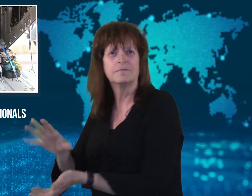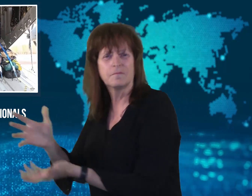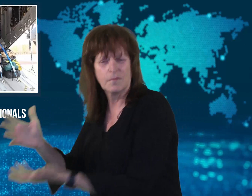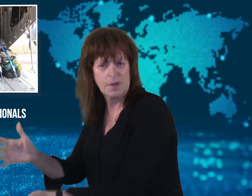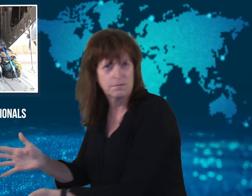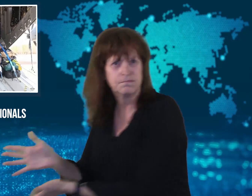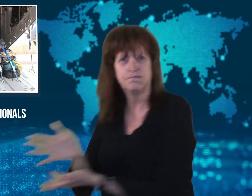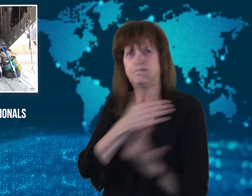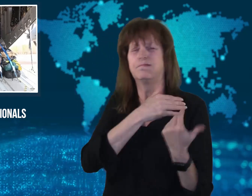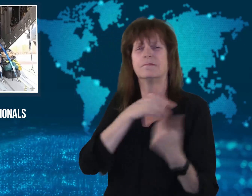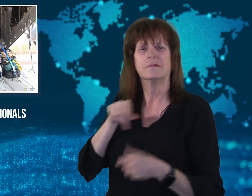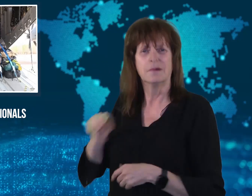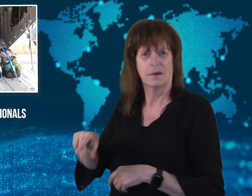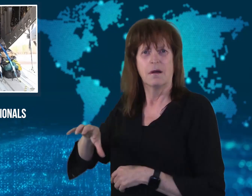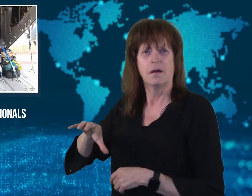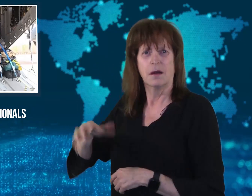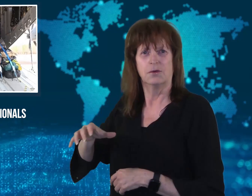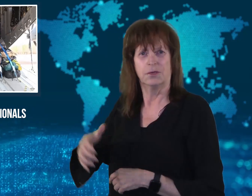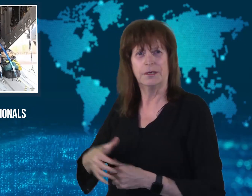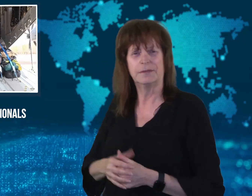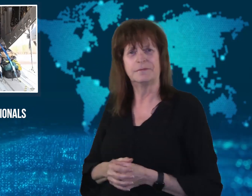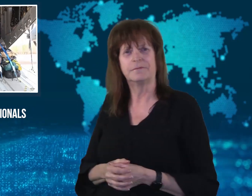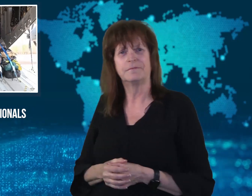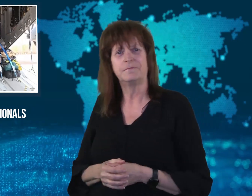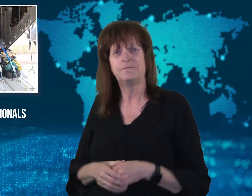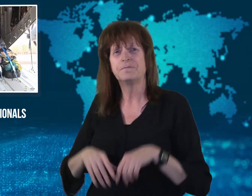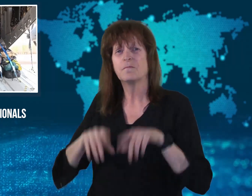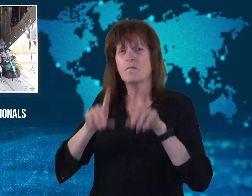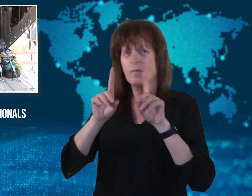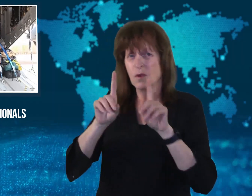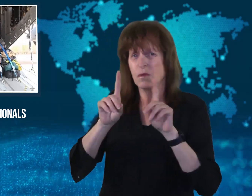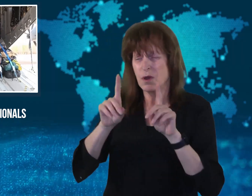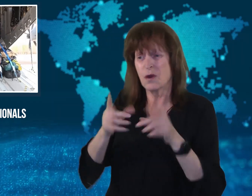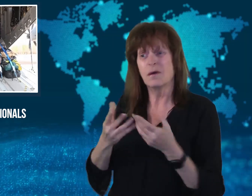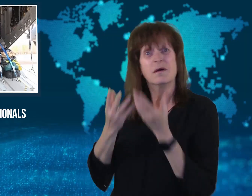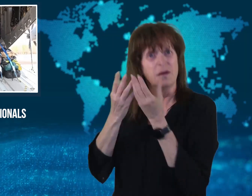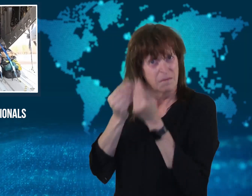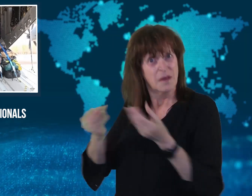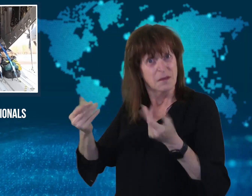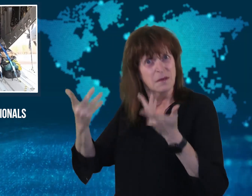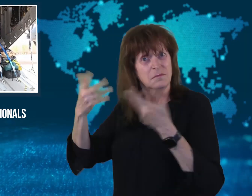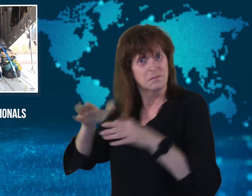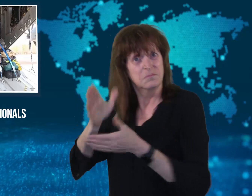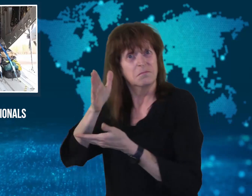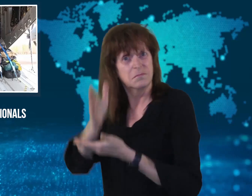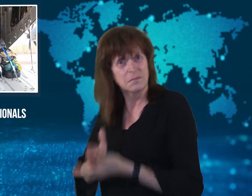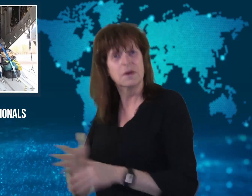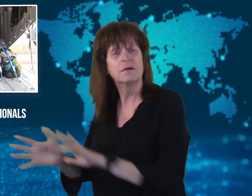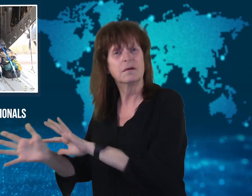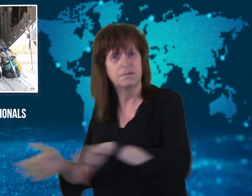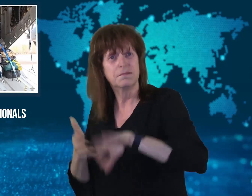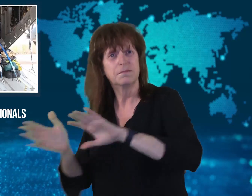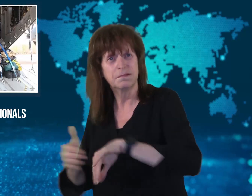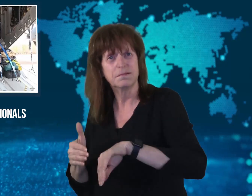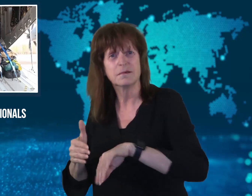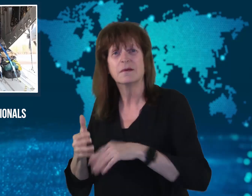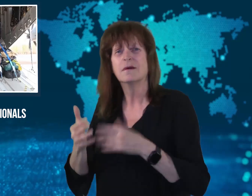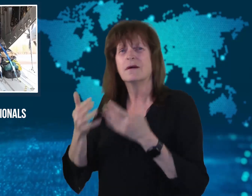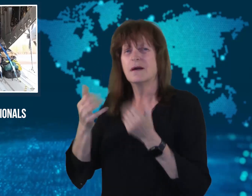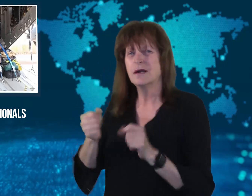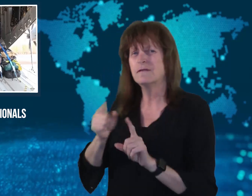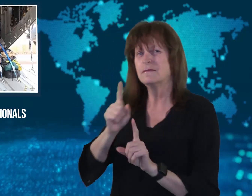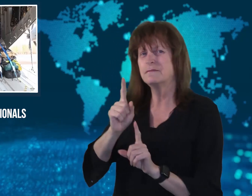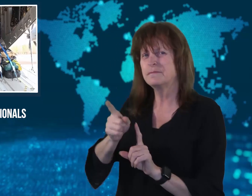Although many diplomats have been evacuated, some countries have said that